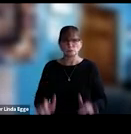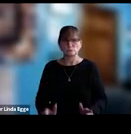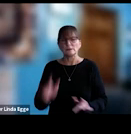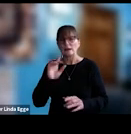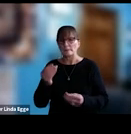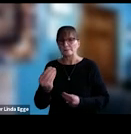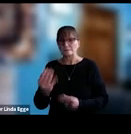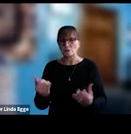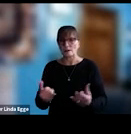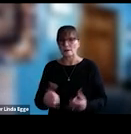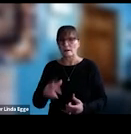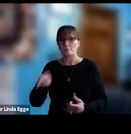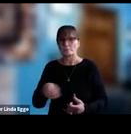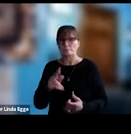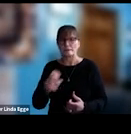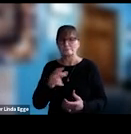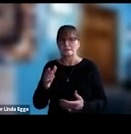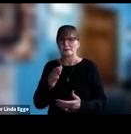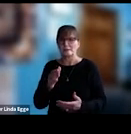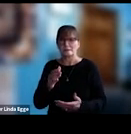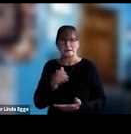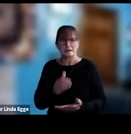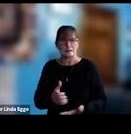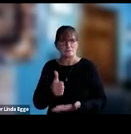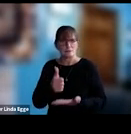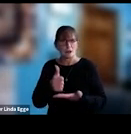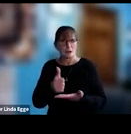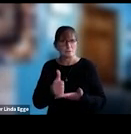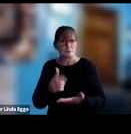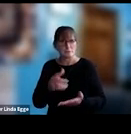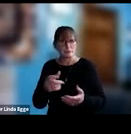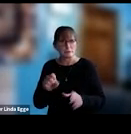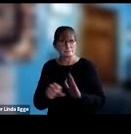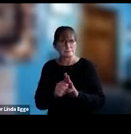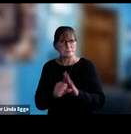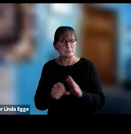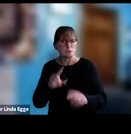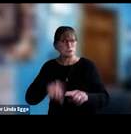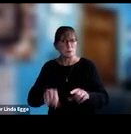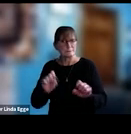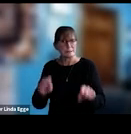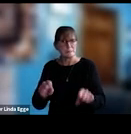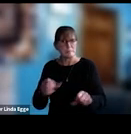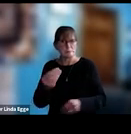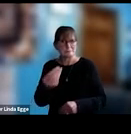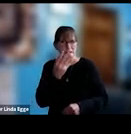Paige never told me that these helped her escape her symptoms because she was not capable of telling me that. These are things that I was, you know,